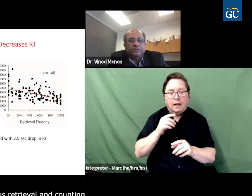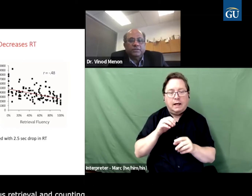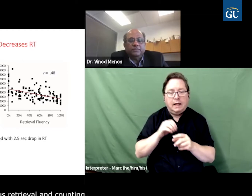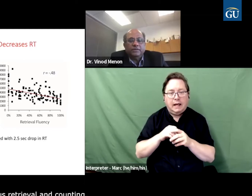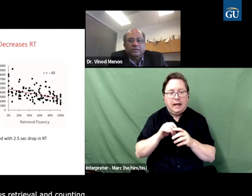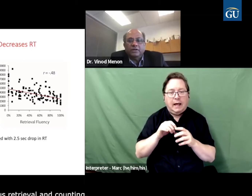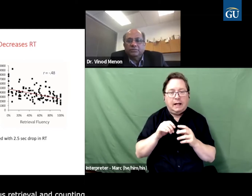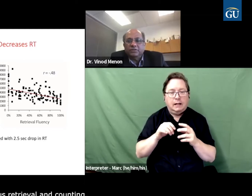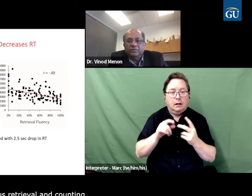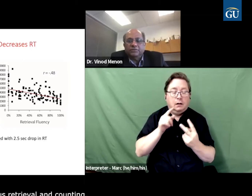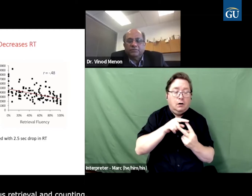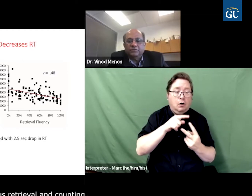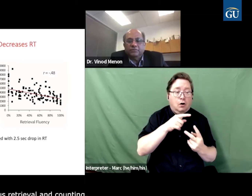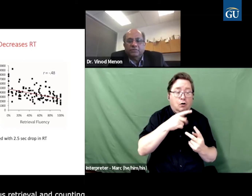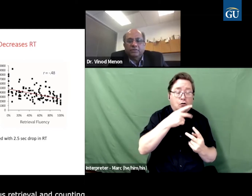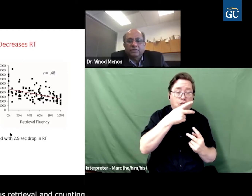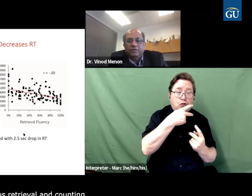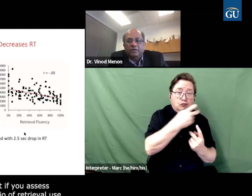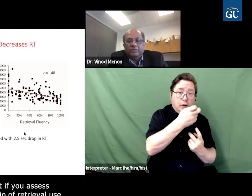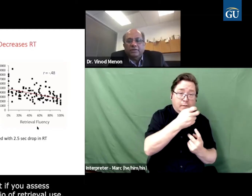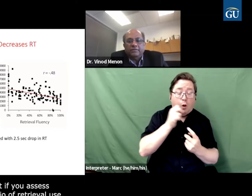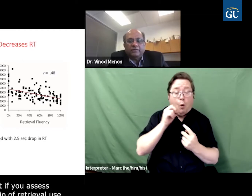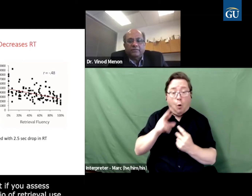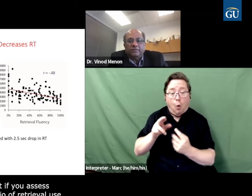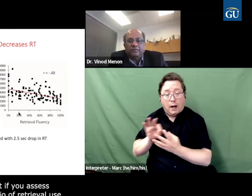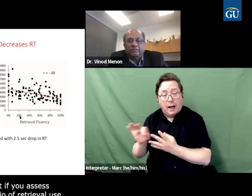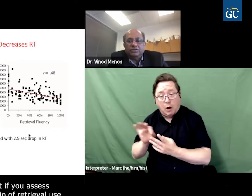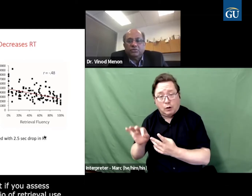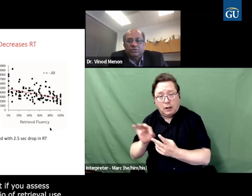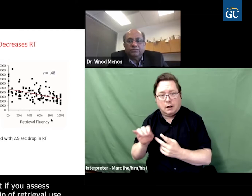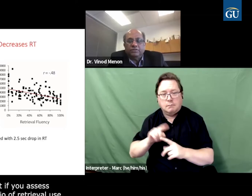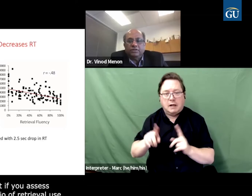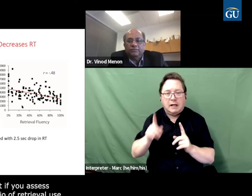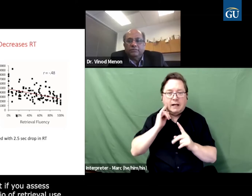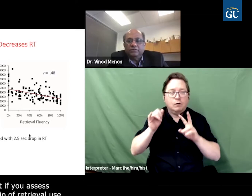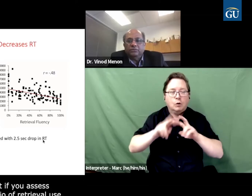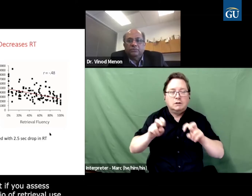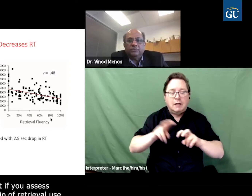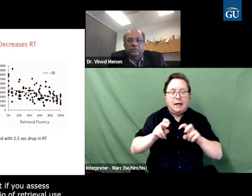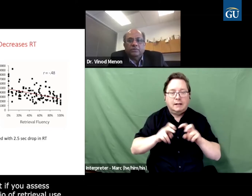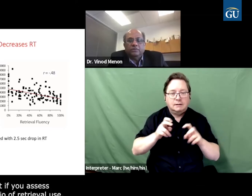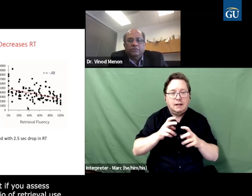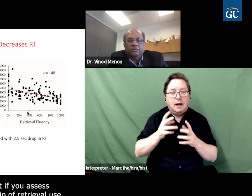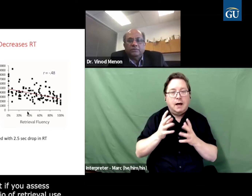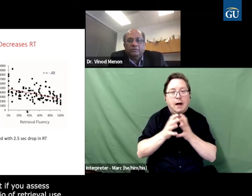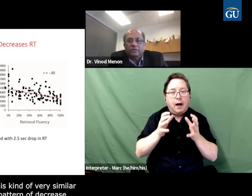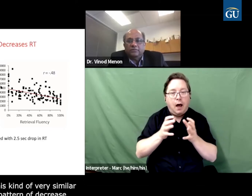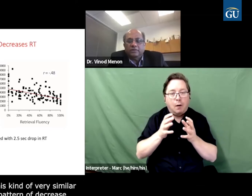dichotomous retrieval and counting but if you